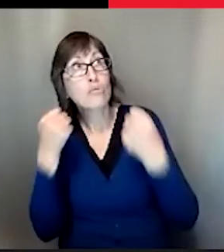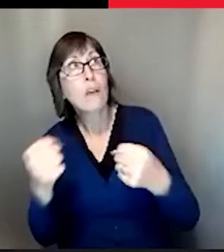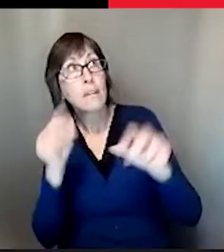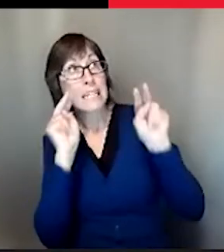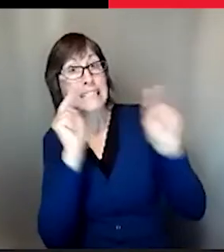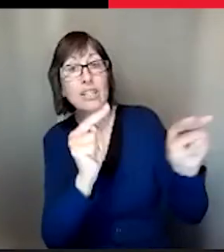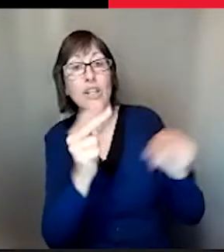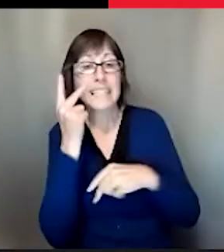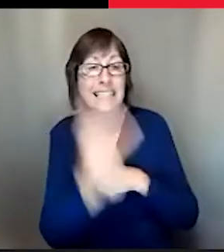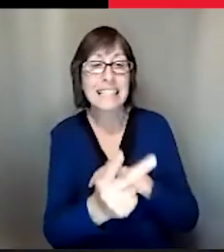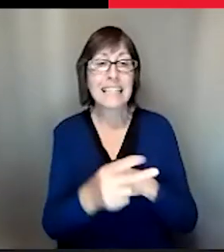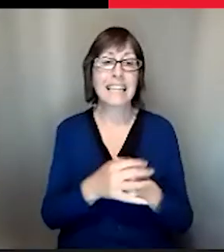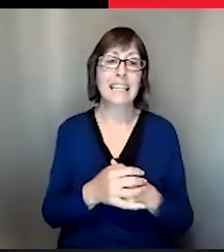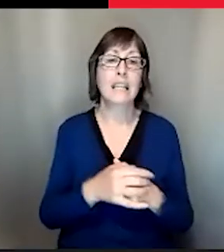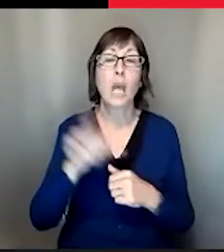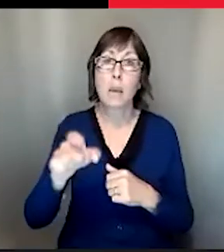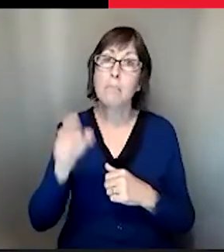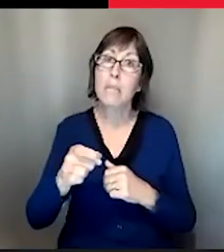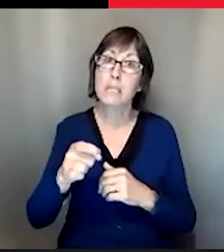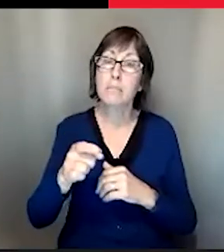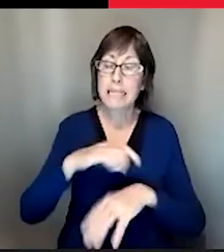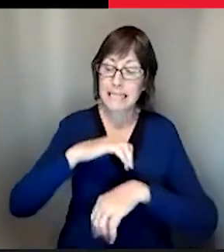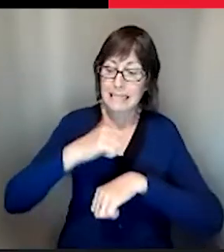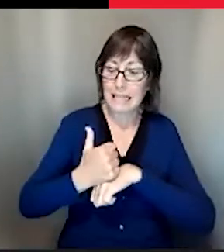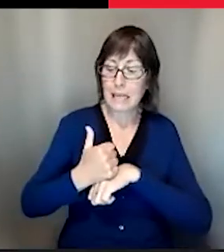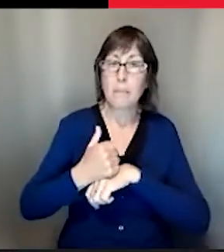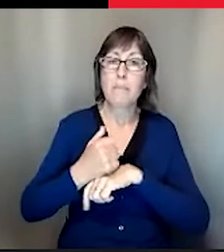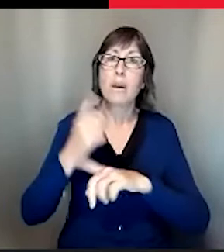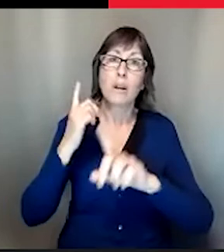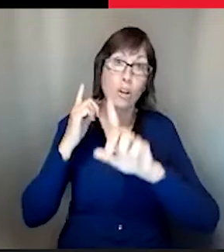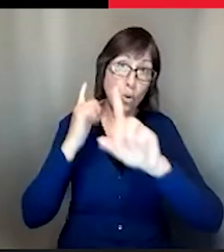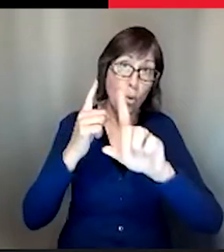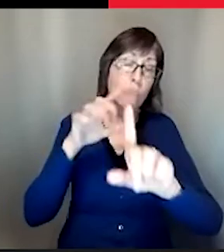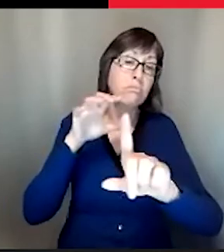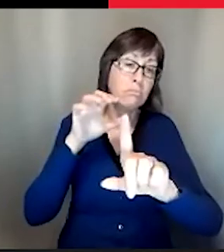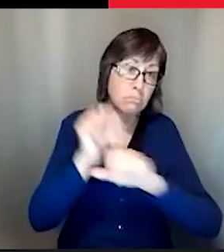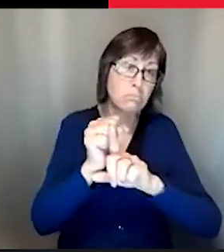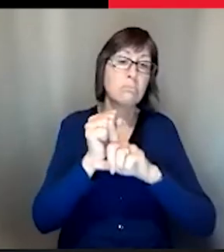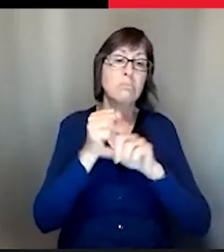purpose of this call. To see some of the past works visit the City of Calgary’s website